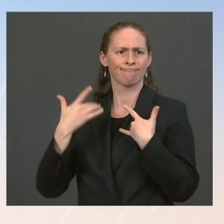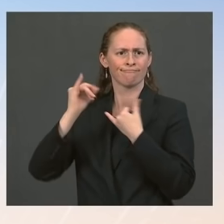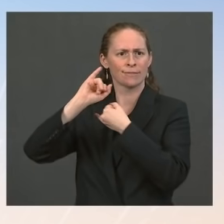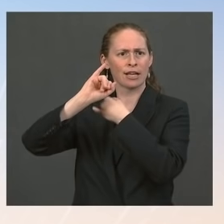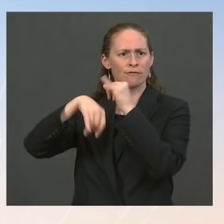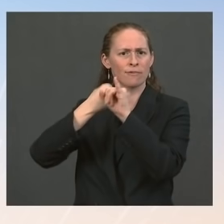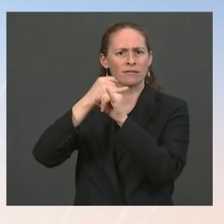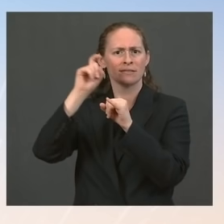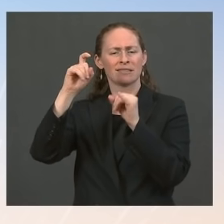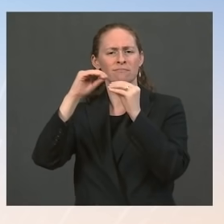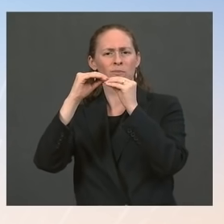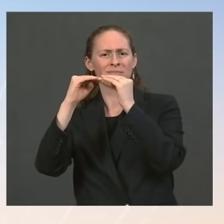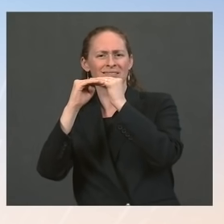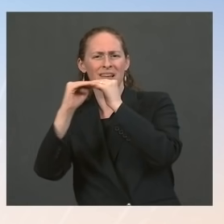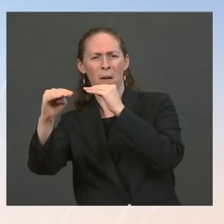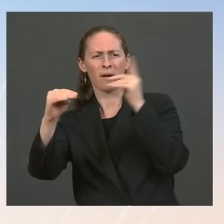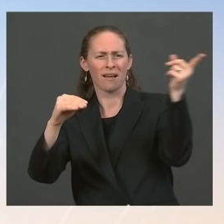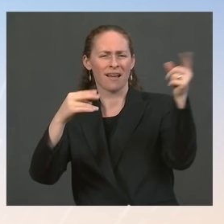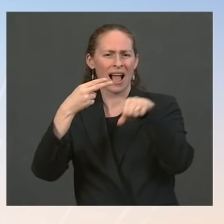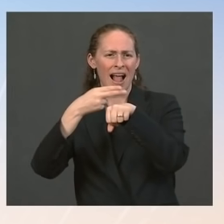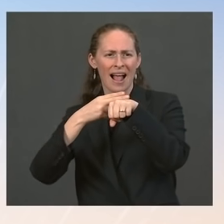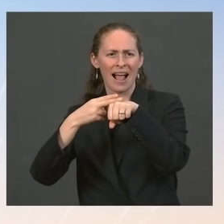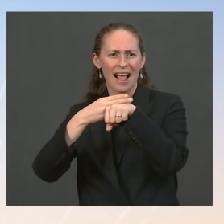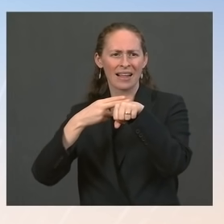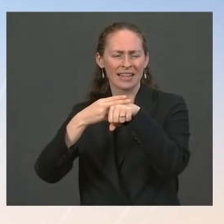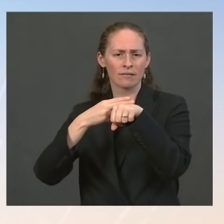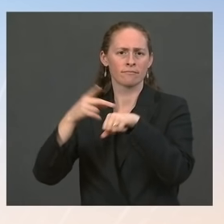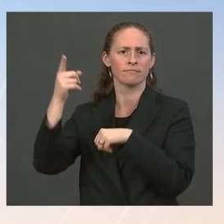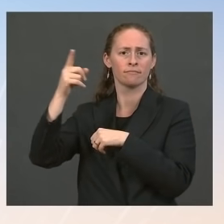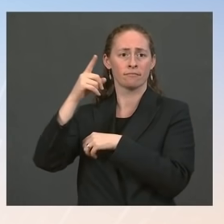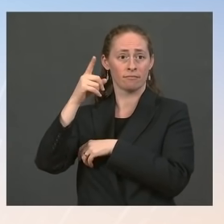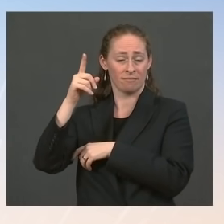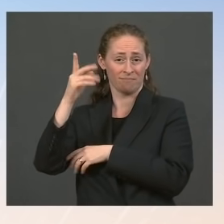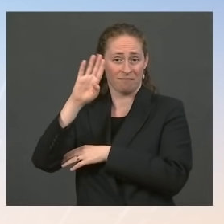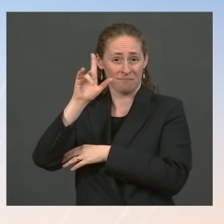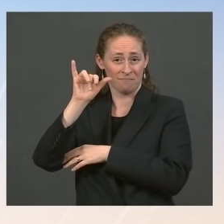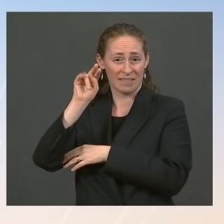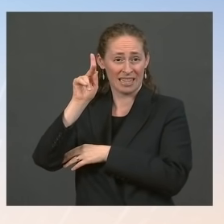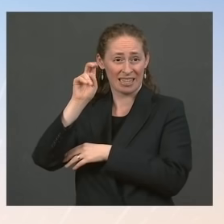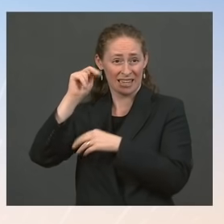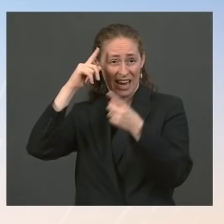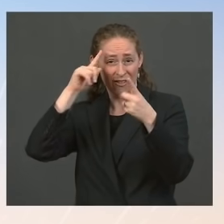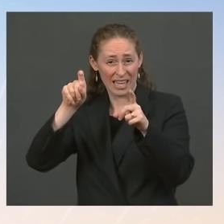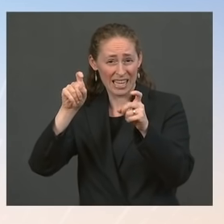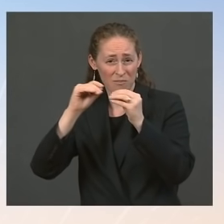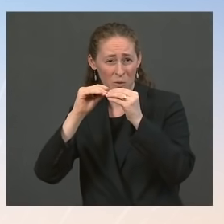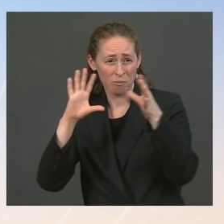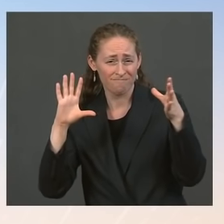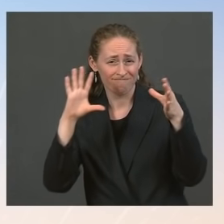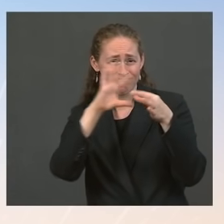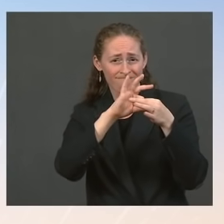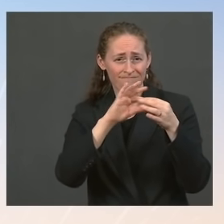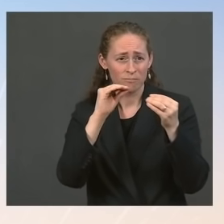Does Secretary Blinken agree that there needs to be more international cooperation? Ms. Psaki: I think the State Department is going to have the best readout of that meeting